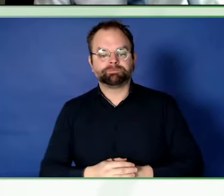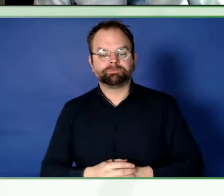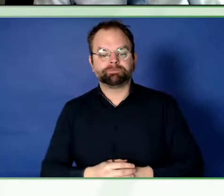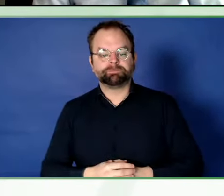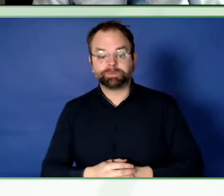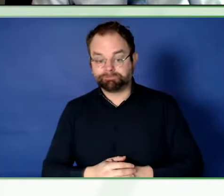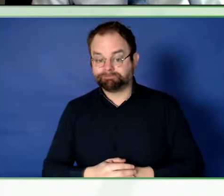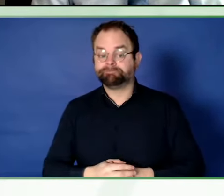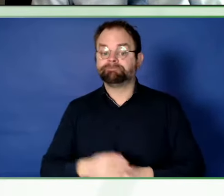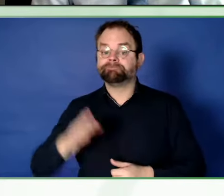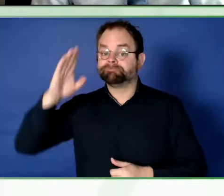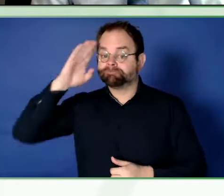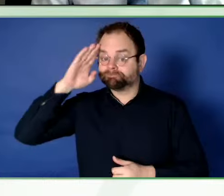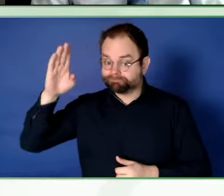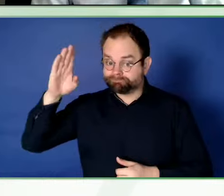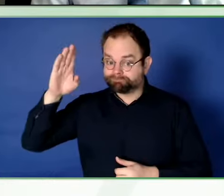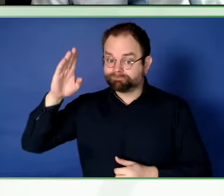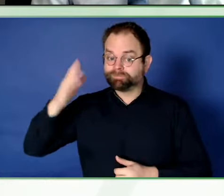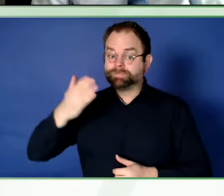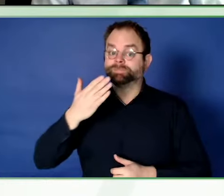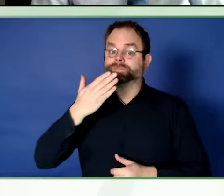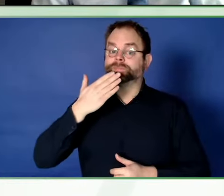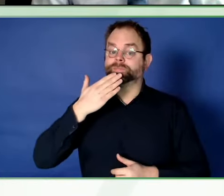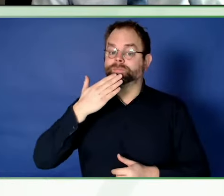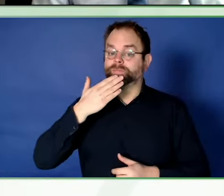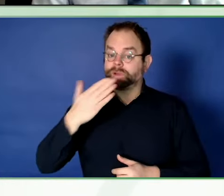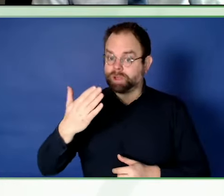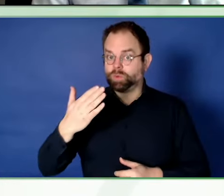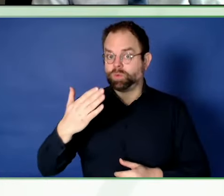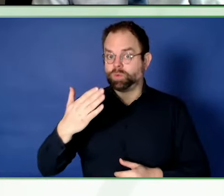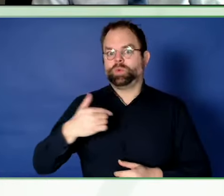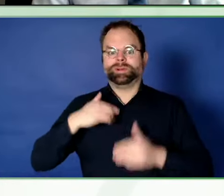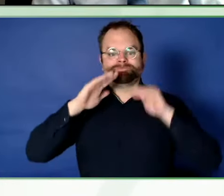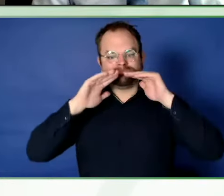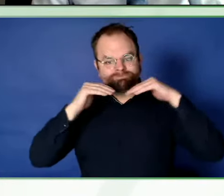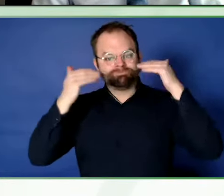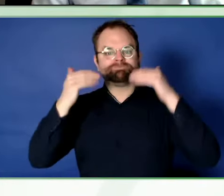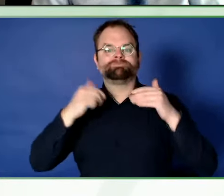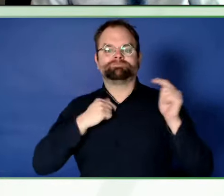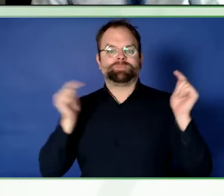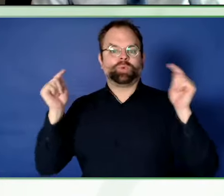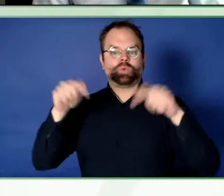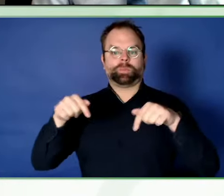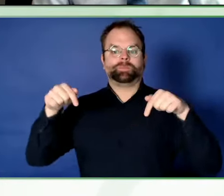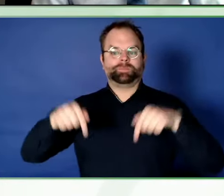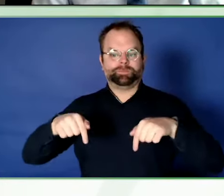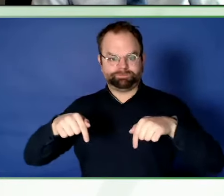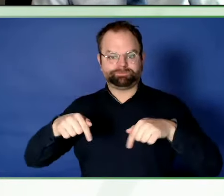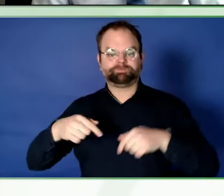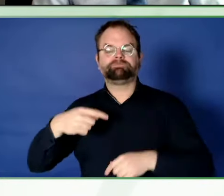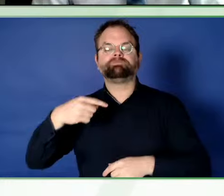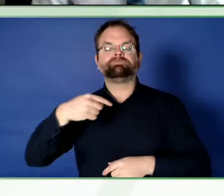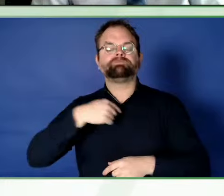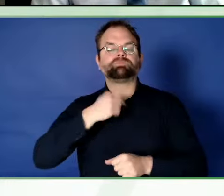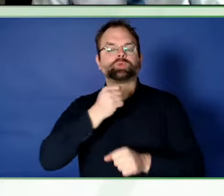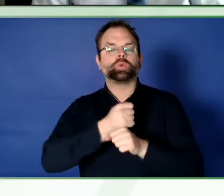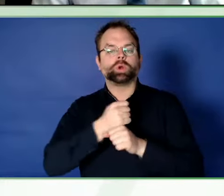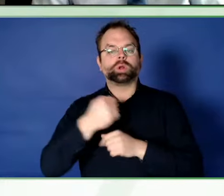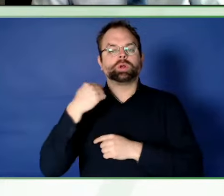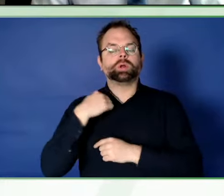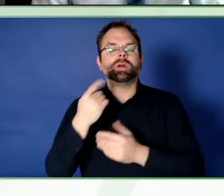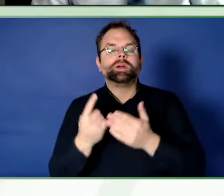This is a great honour for our project to be selected in the Zero Project this year.